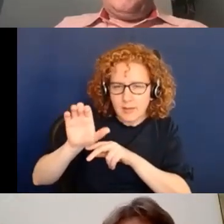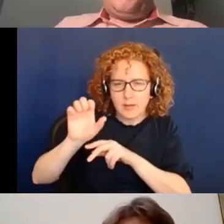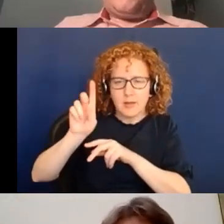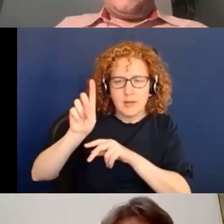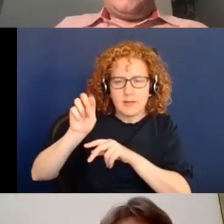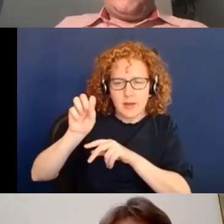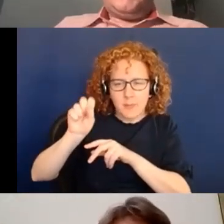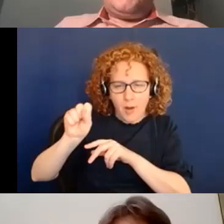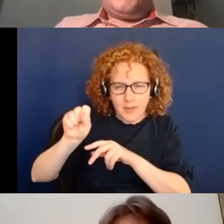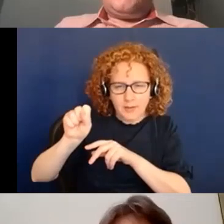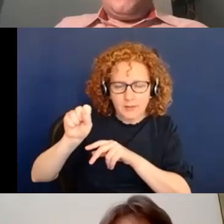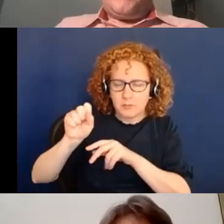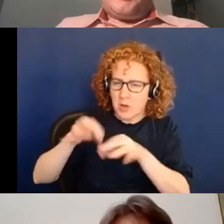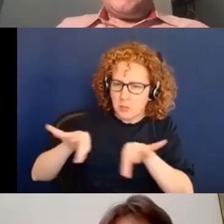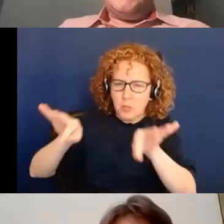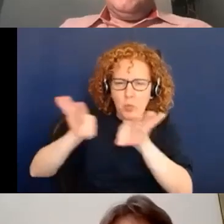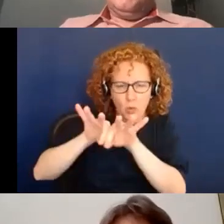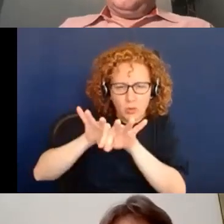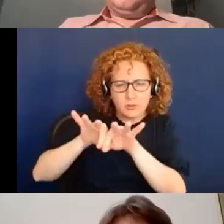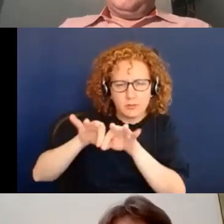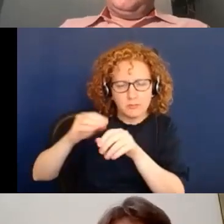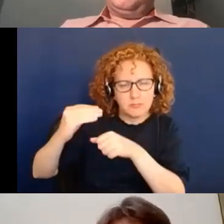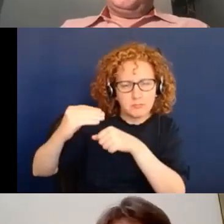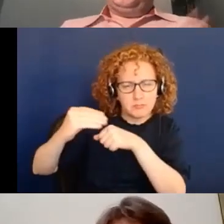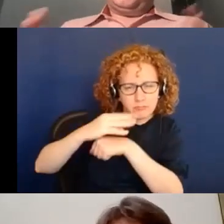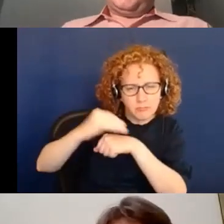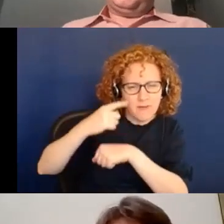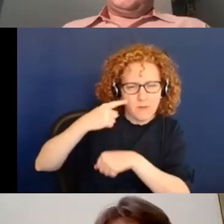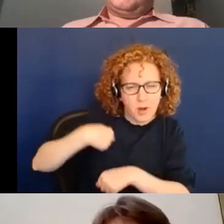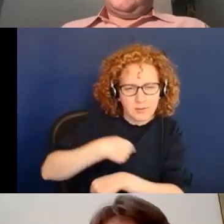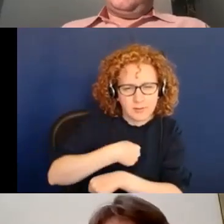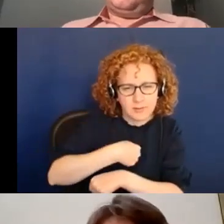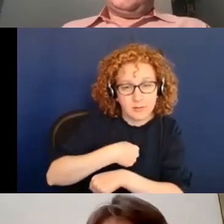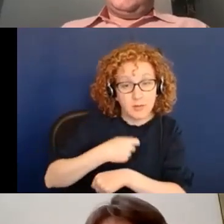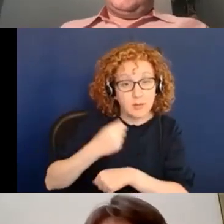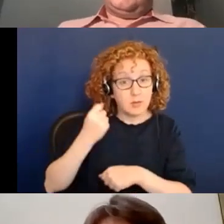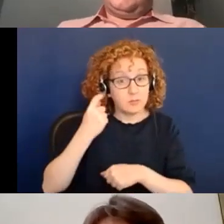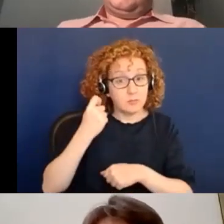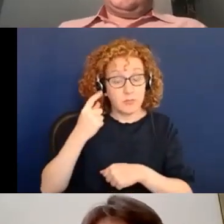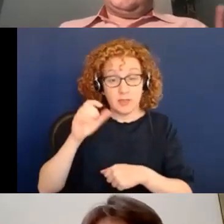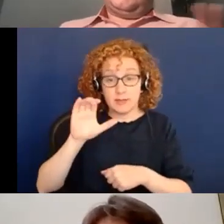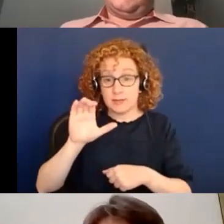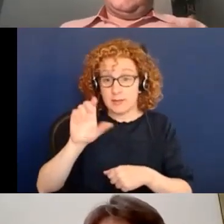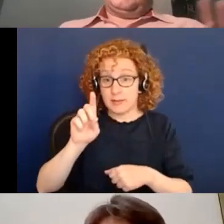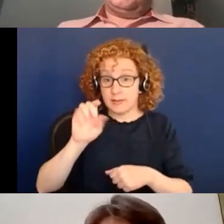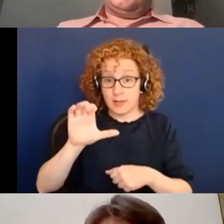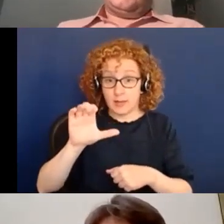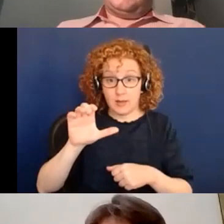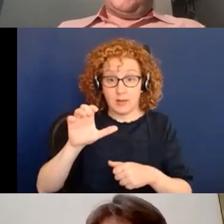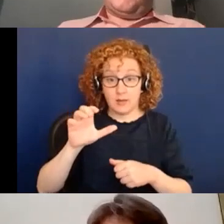important advisories for us the duplication of the CDCs guidelines into the State Department